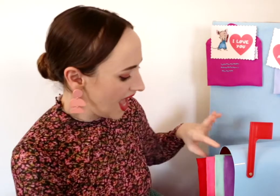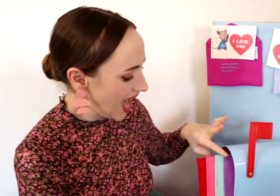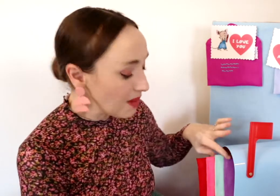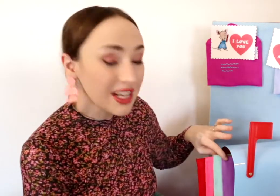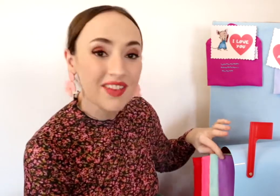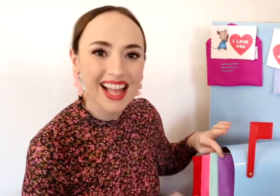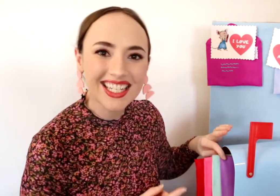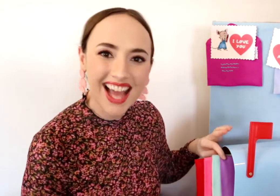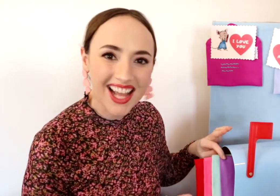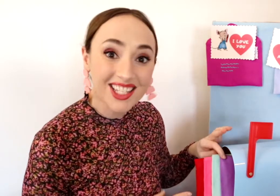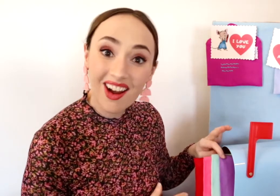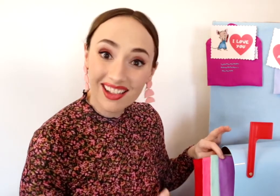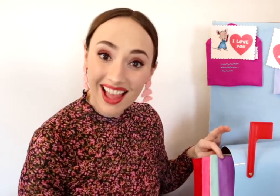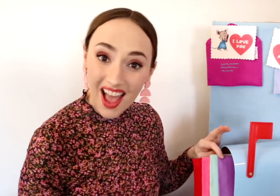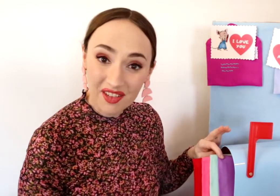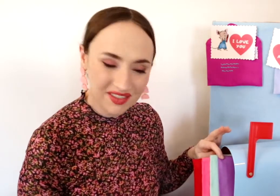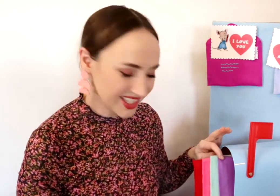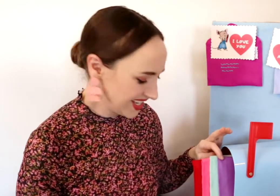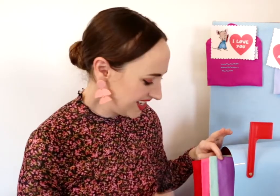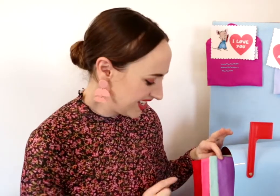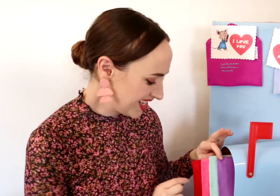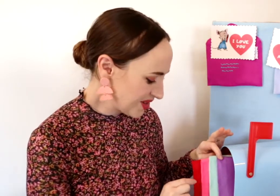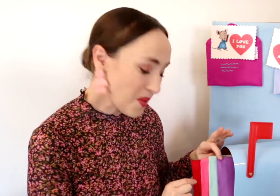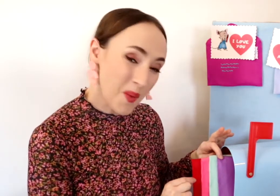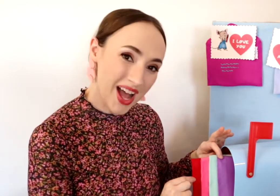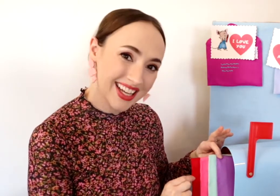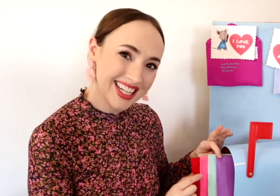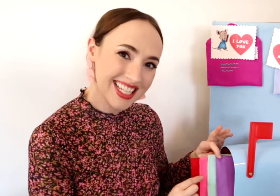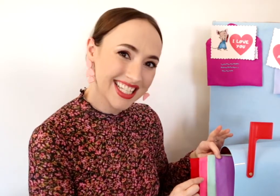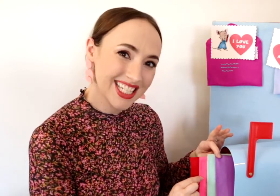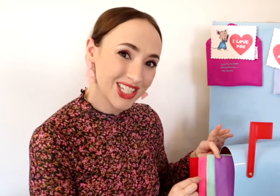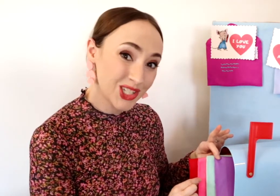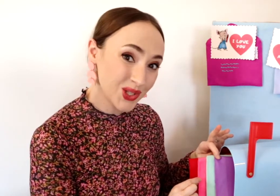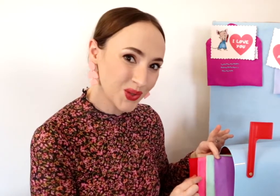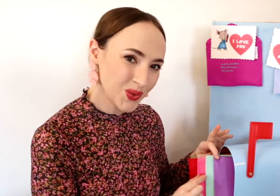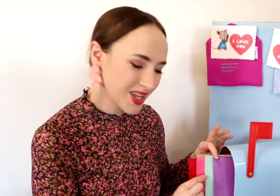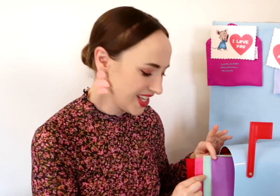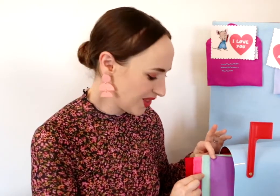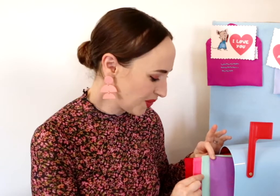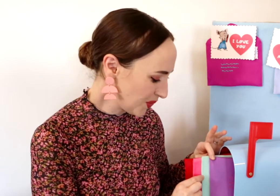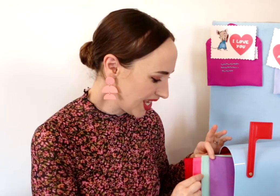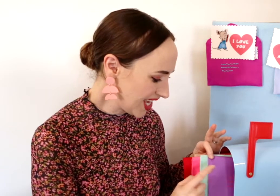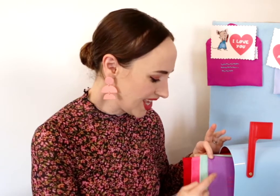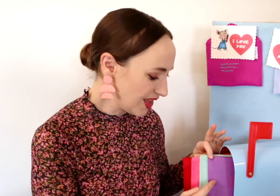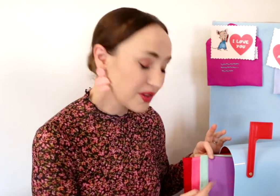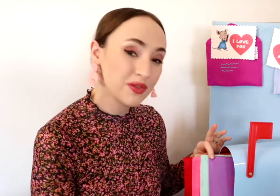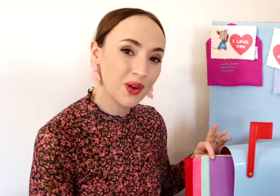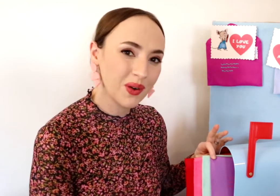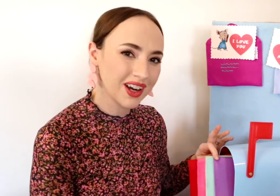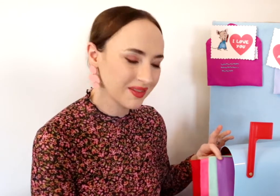How many valentines are left? One, two, three, four